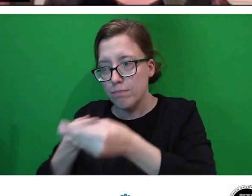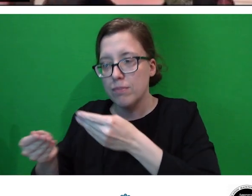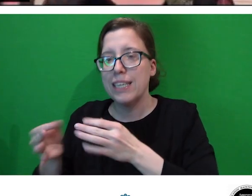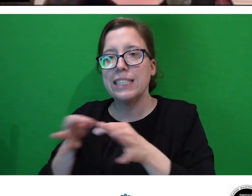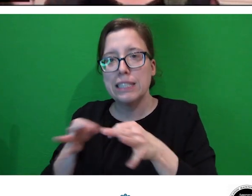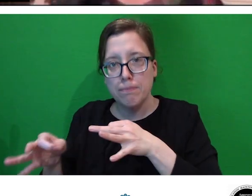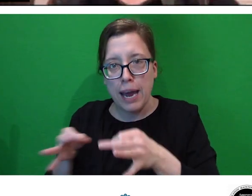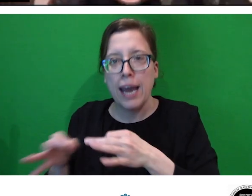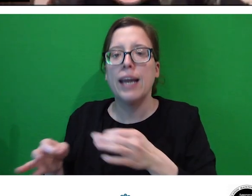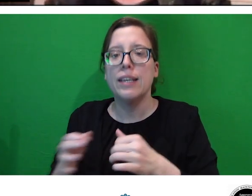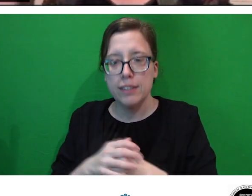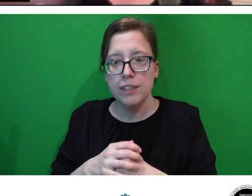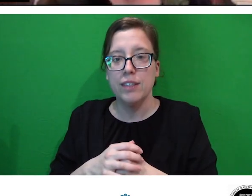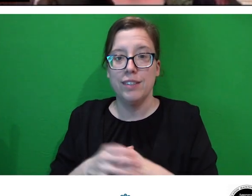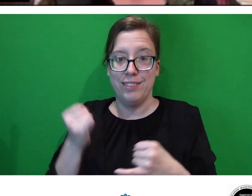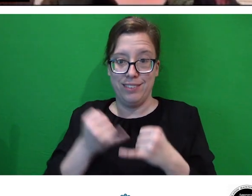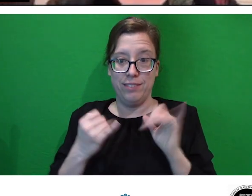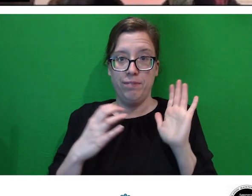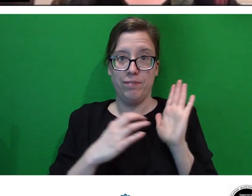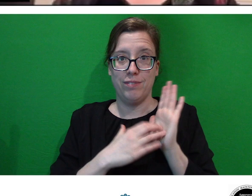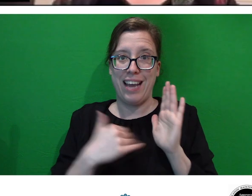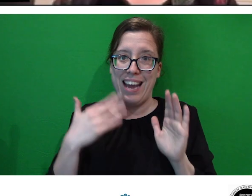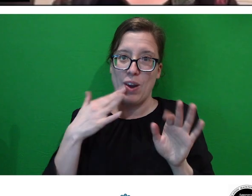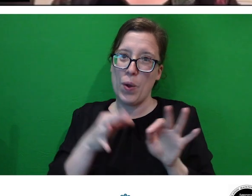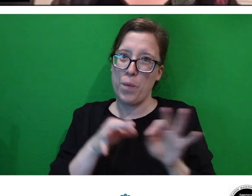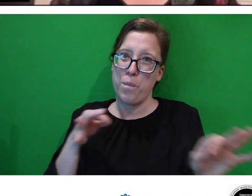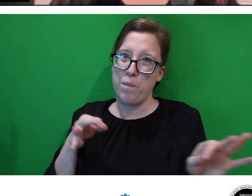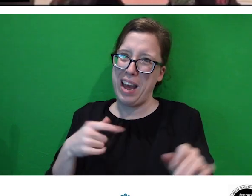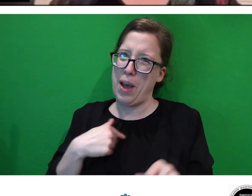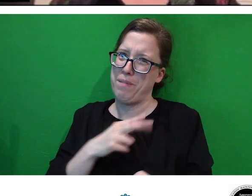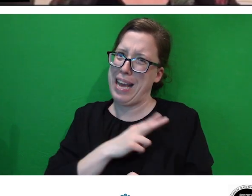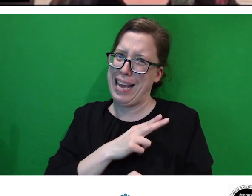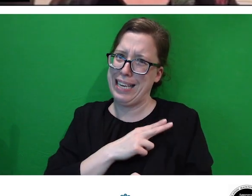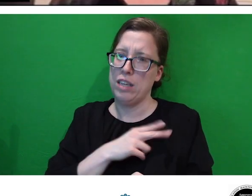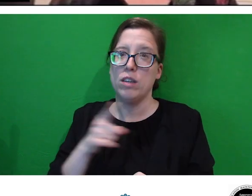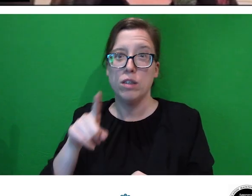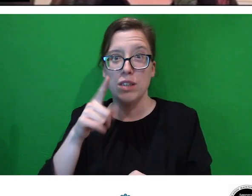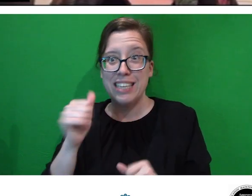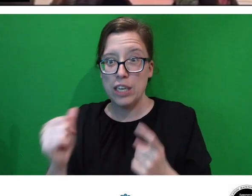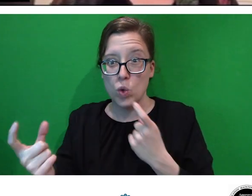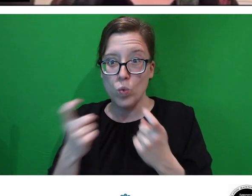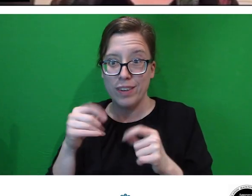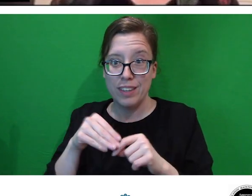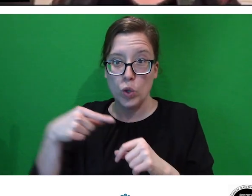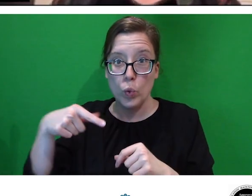Whatever. And then you shape what they give you. You shape what they give you.